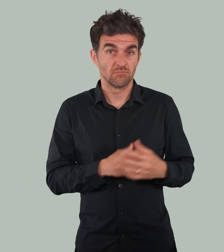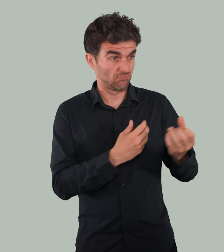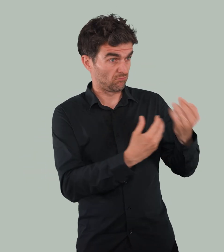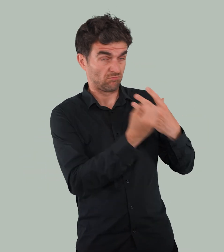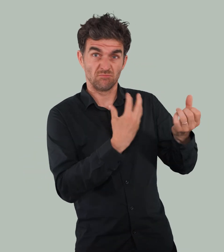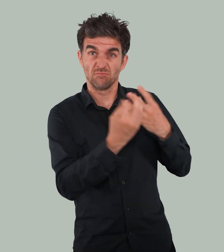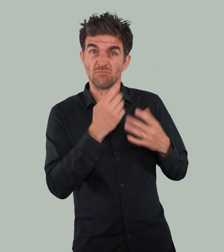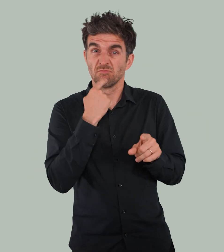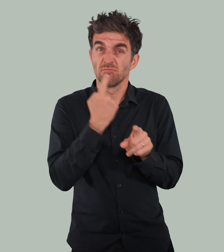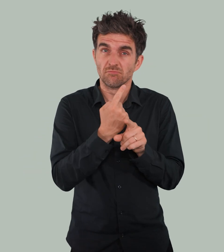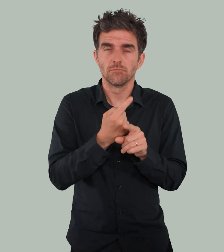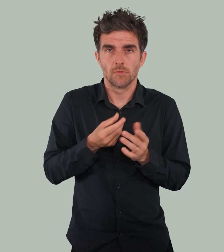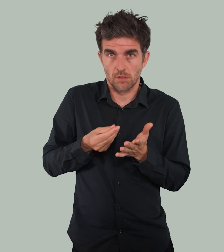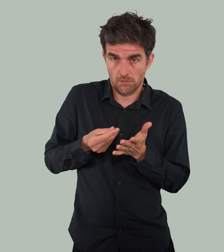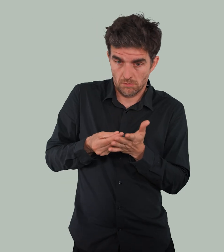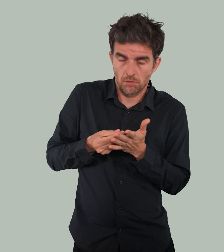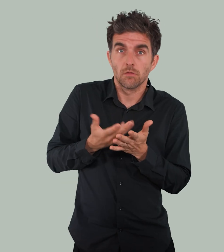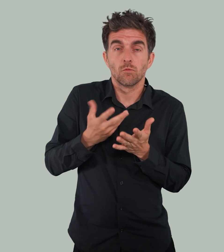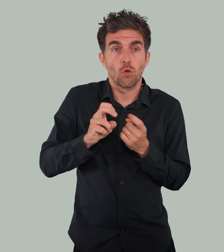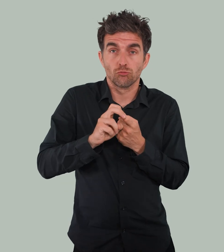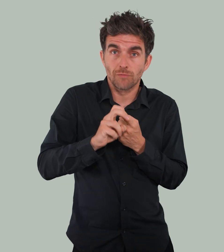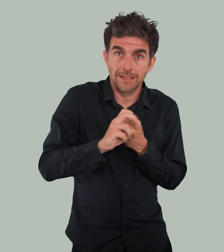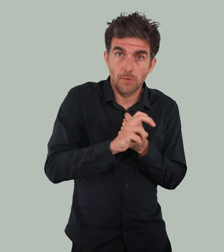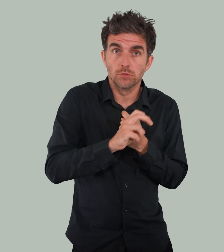40. Respondents commonly refer to costs such as transport